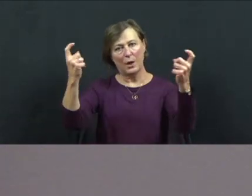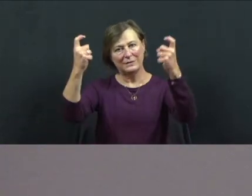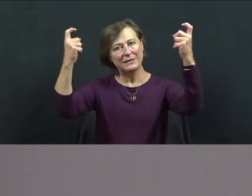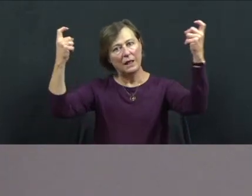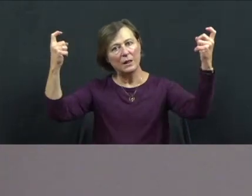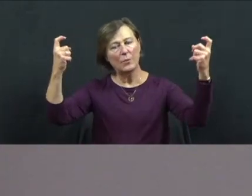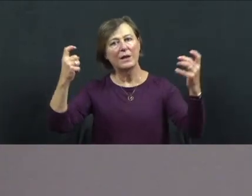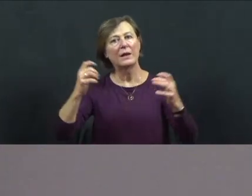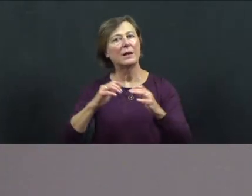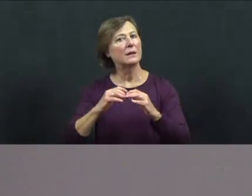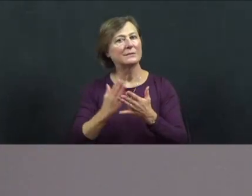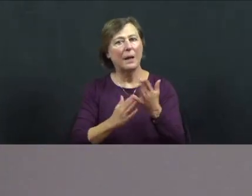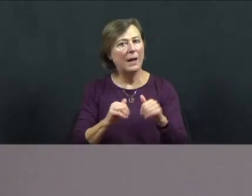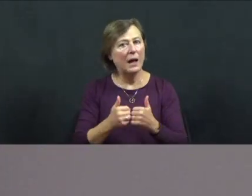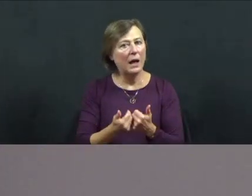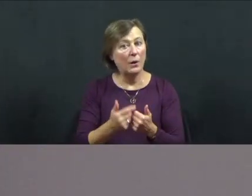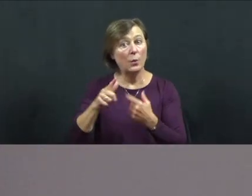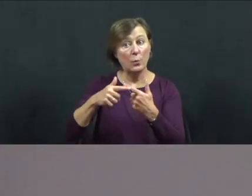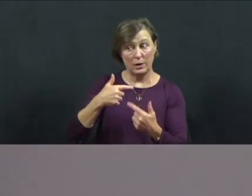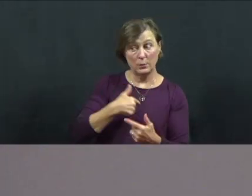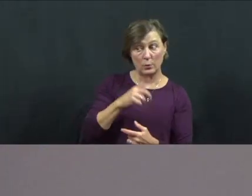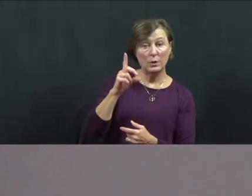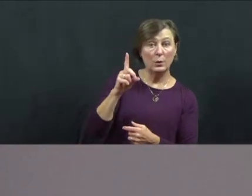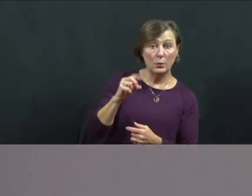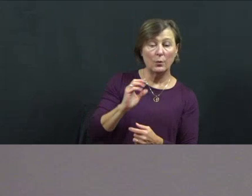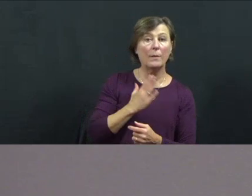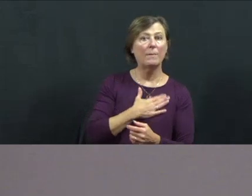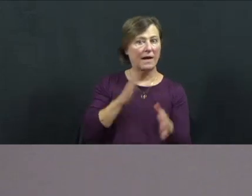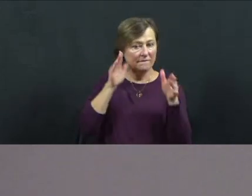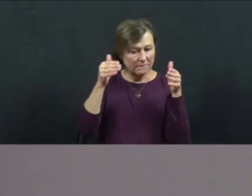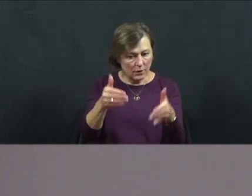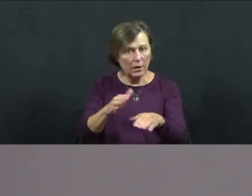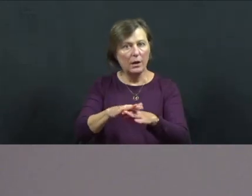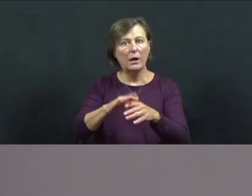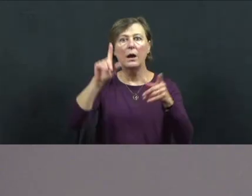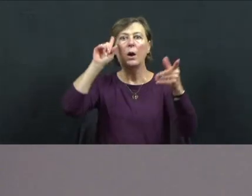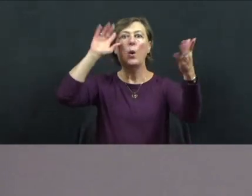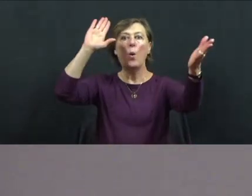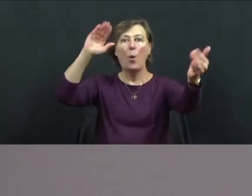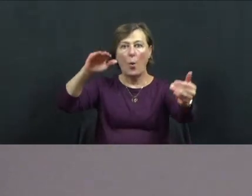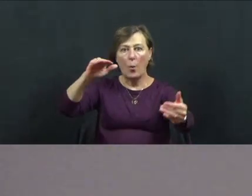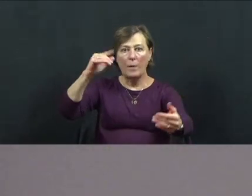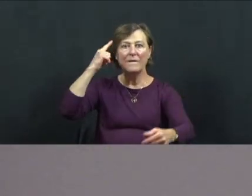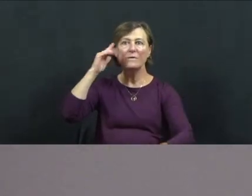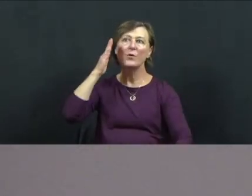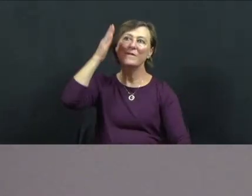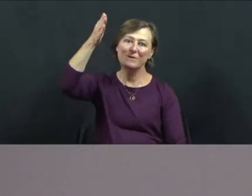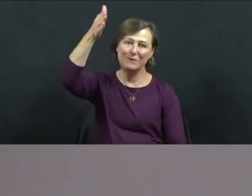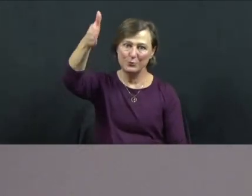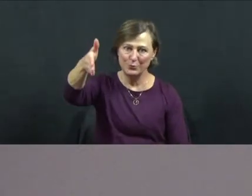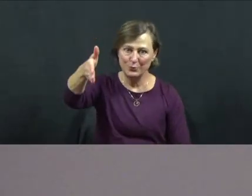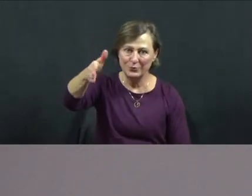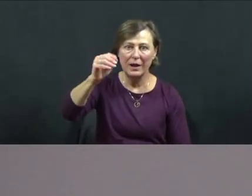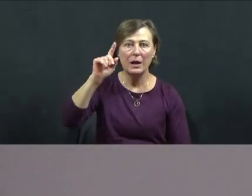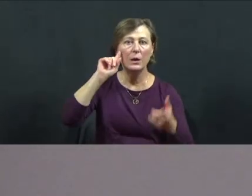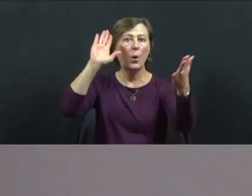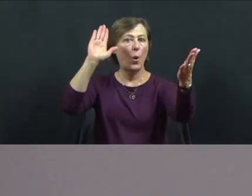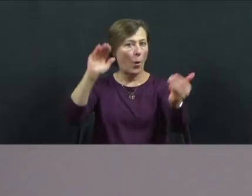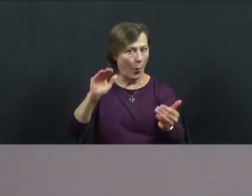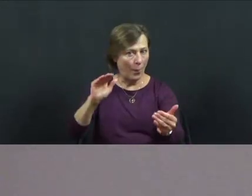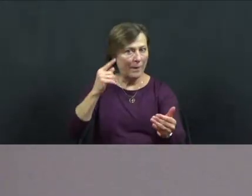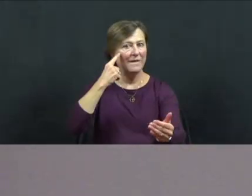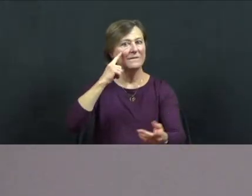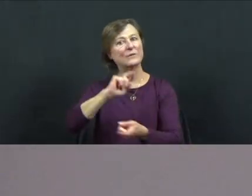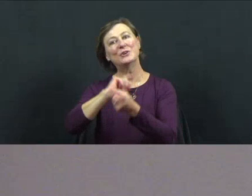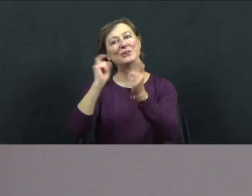so when we do, my focus has been hope for the future, and hope for change."